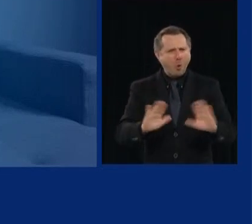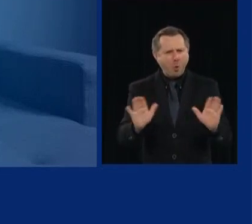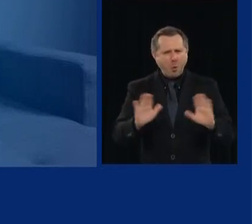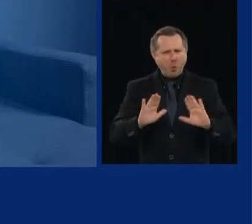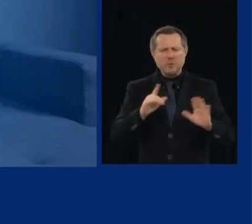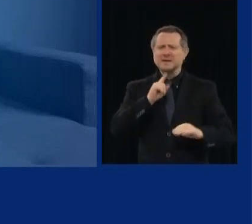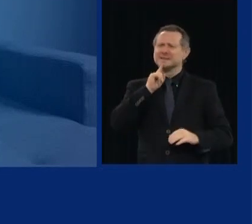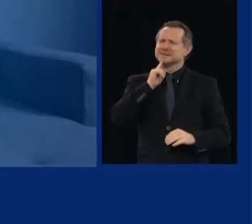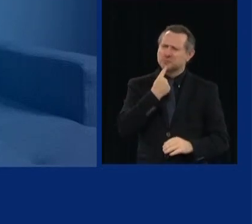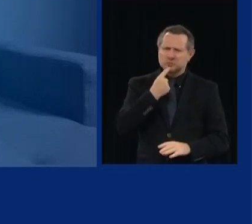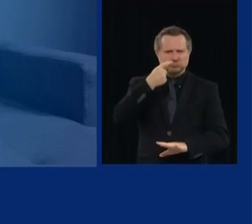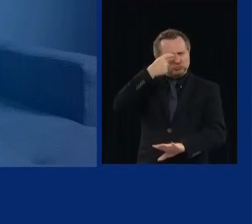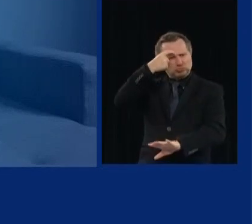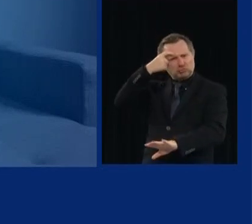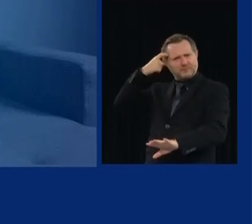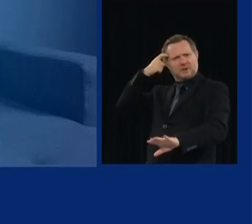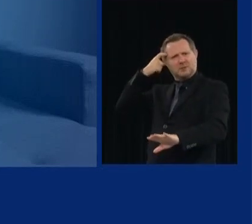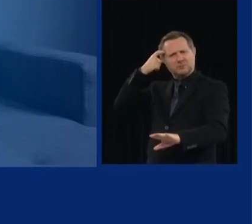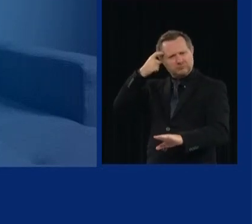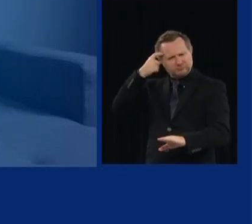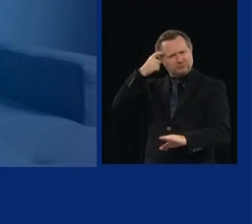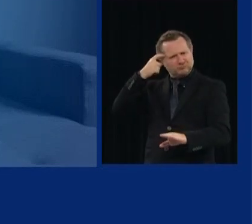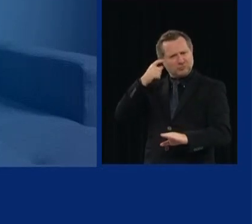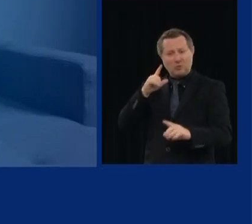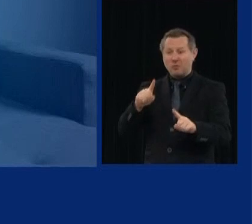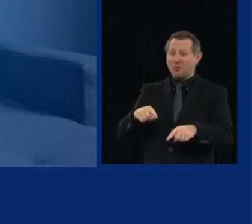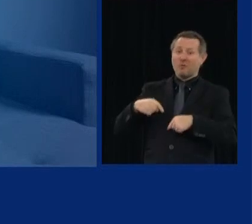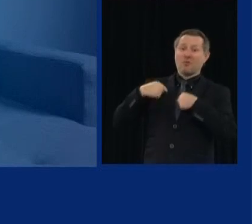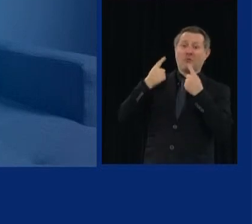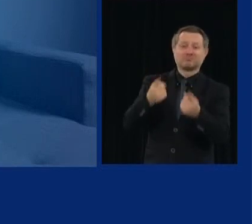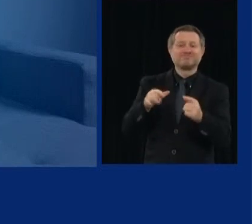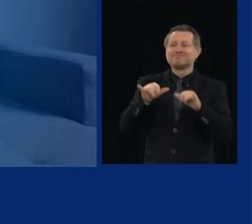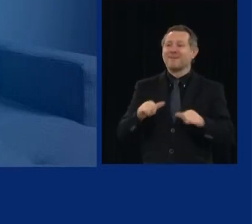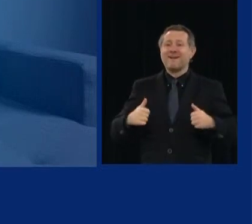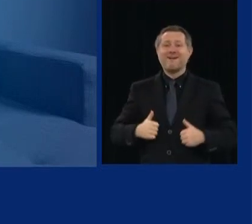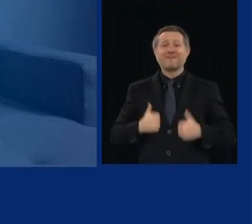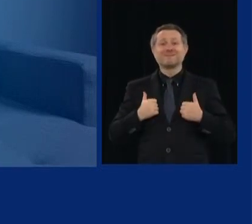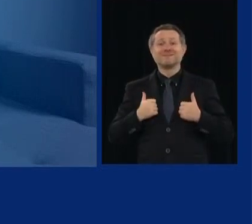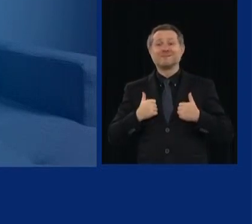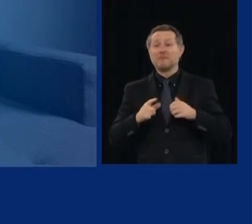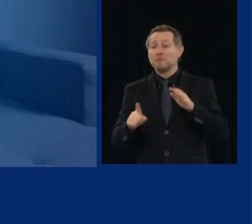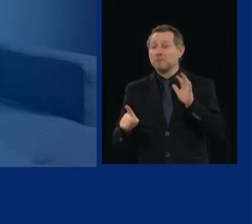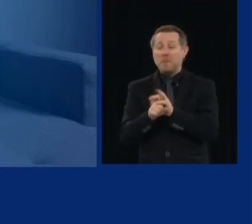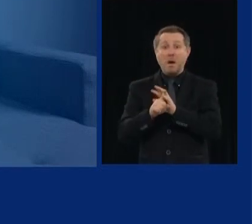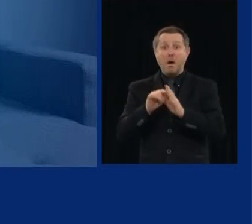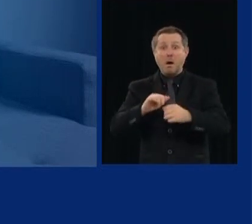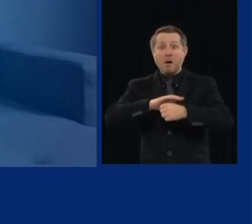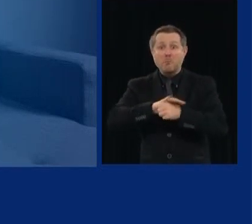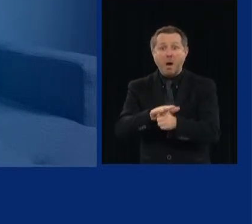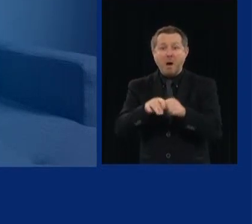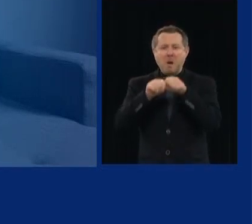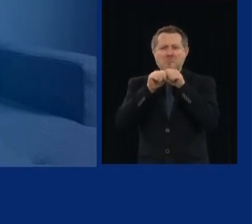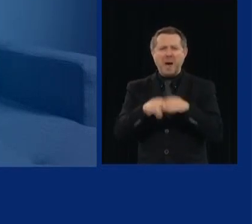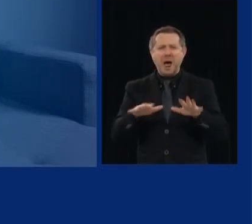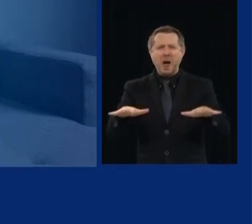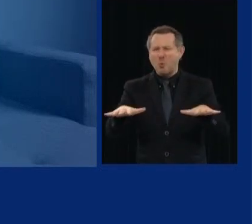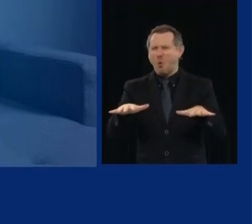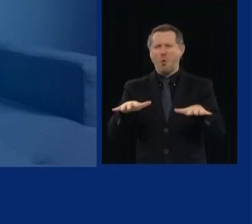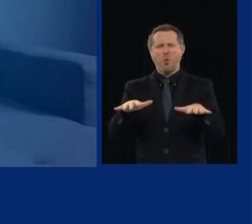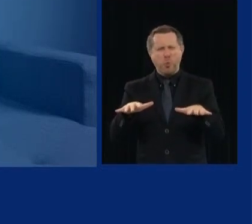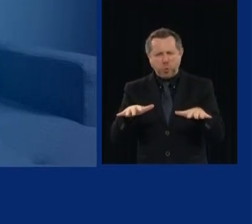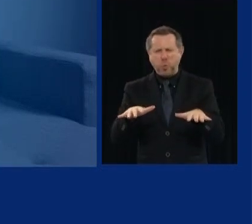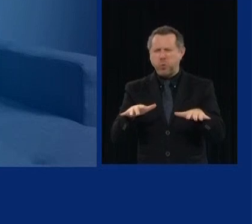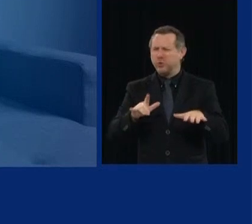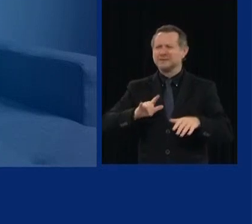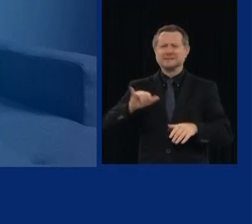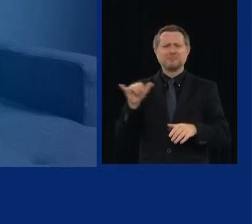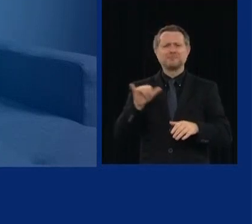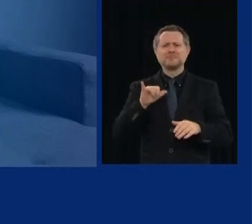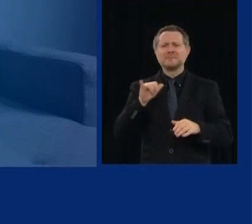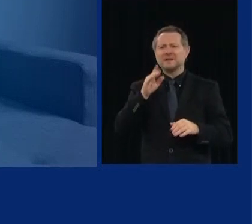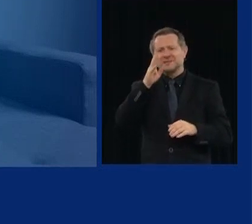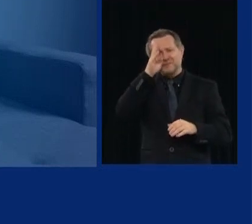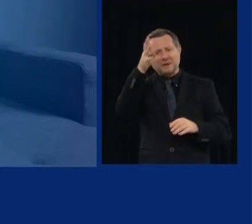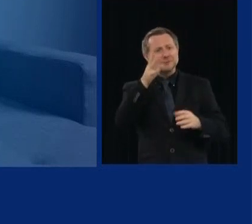THAT THIS HAS CREATED FOR PEOPLE